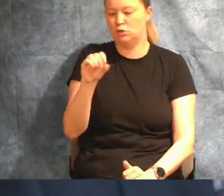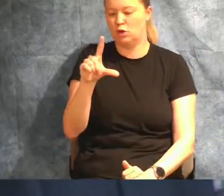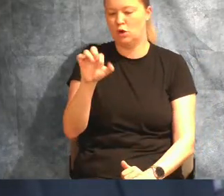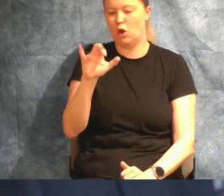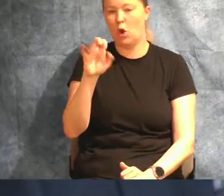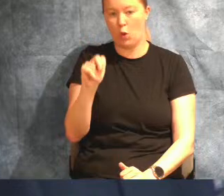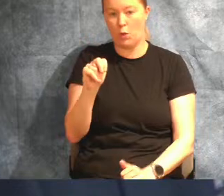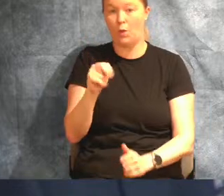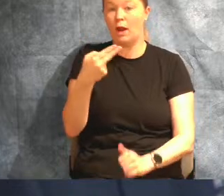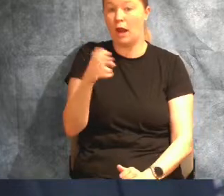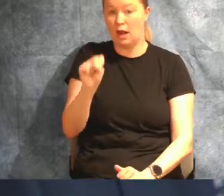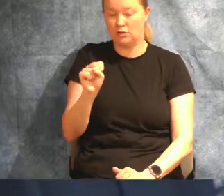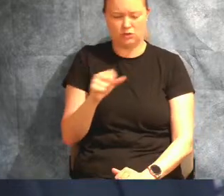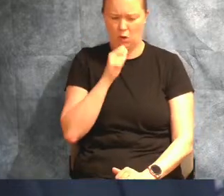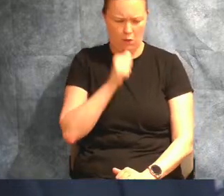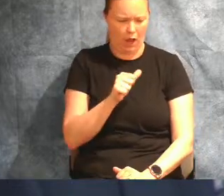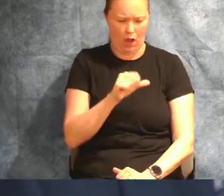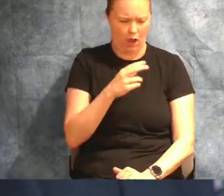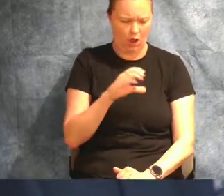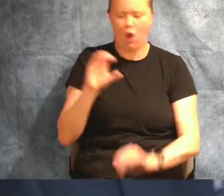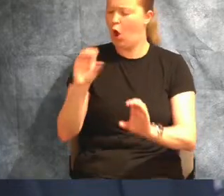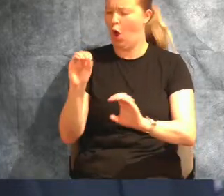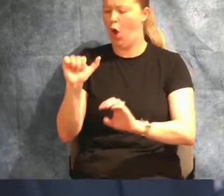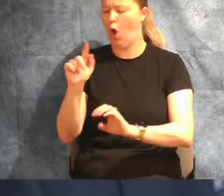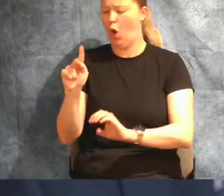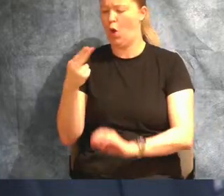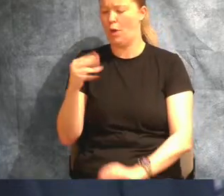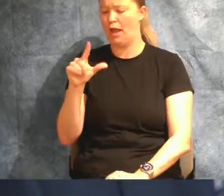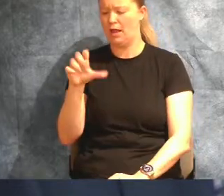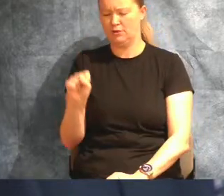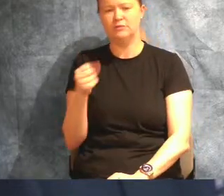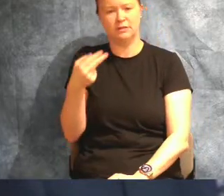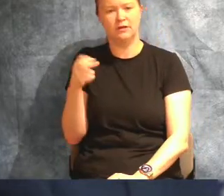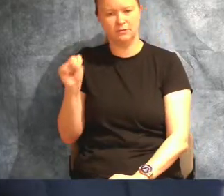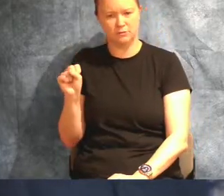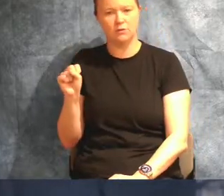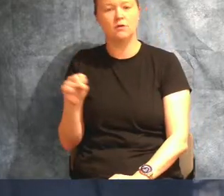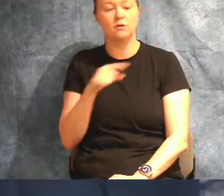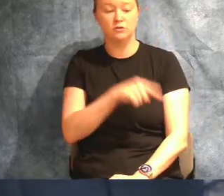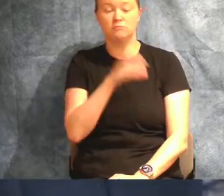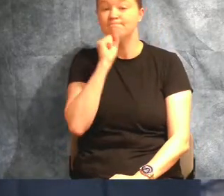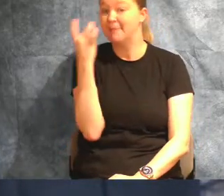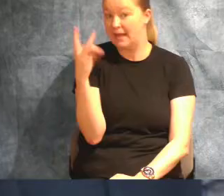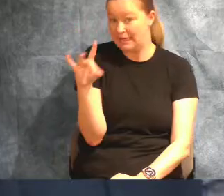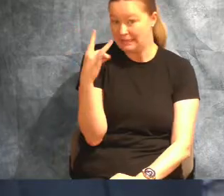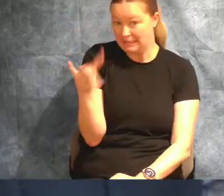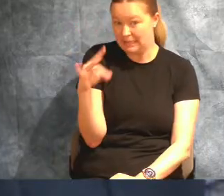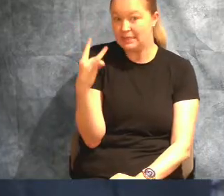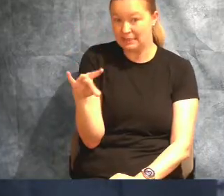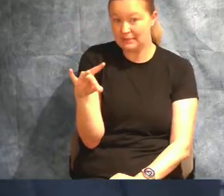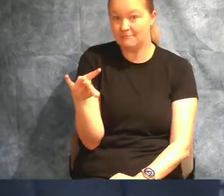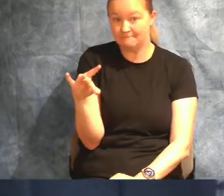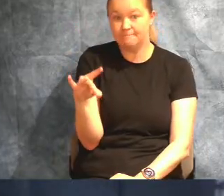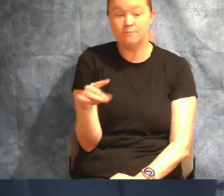School or not Colerain, it was Oak Hills Oak Hills High School. she is 18 and so we are providing